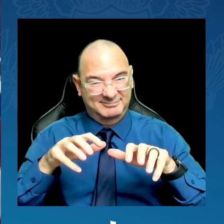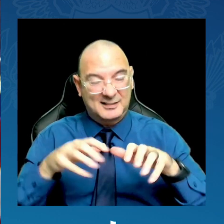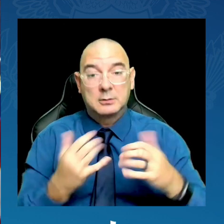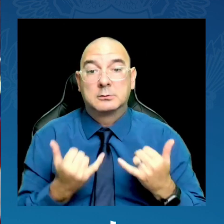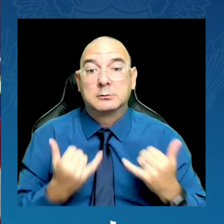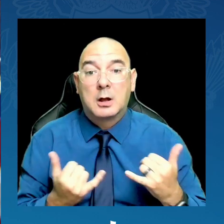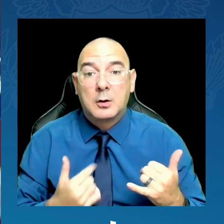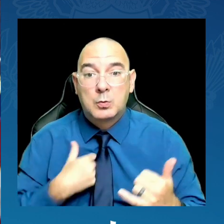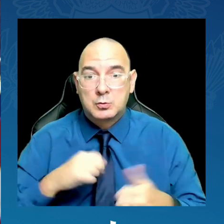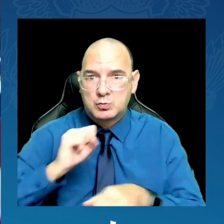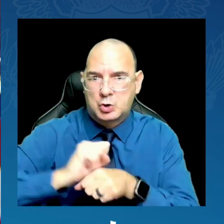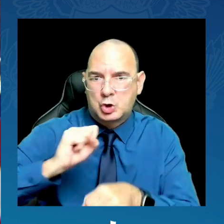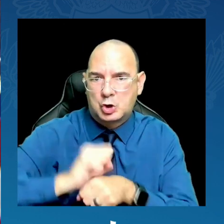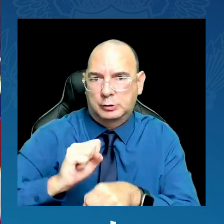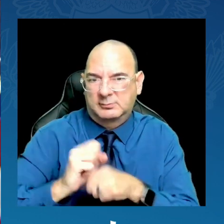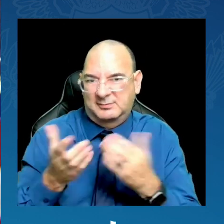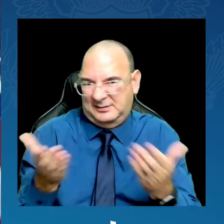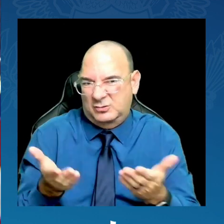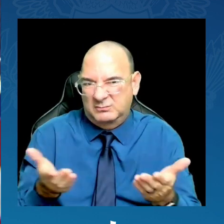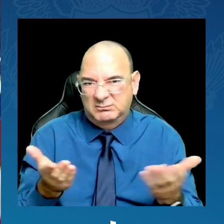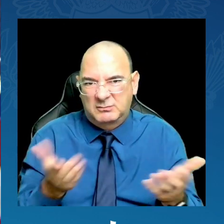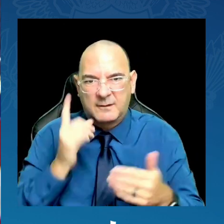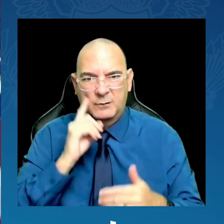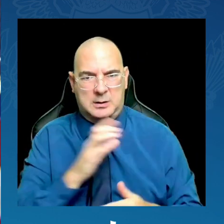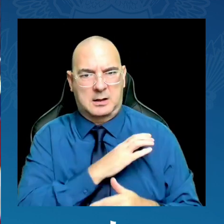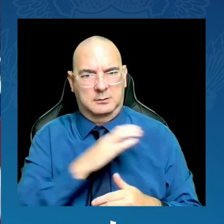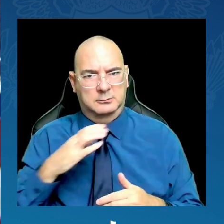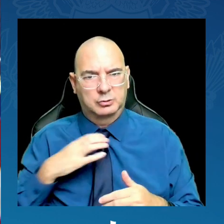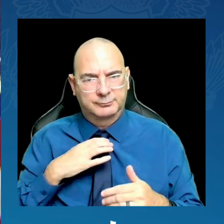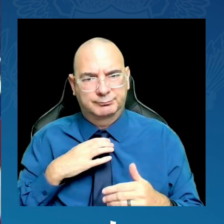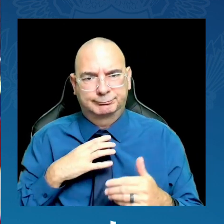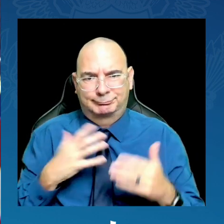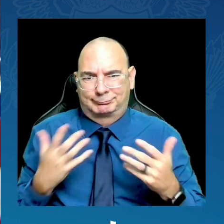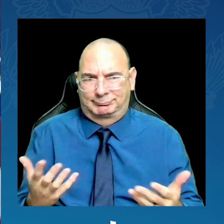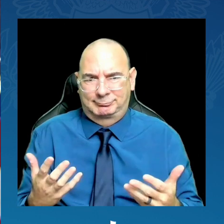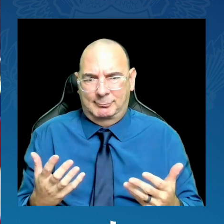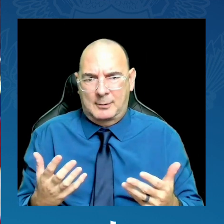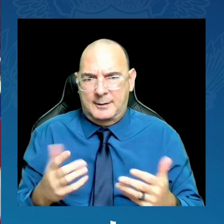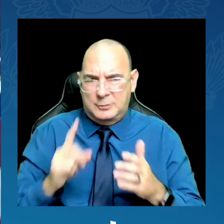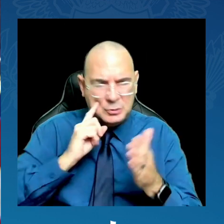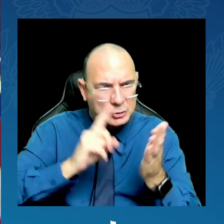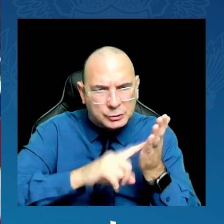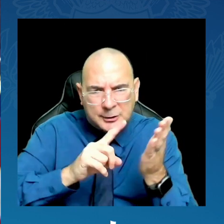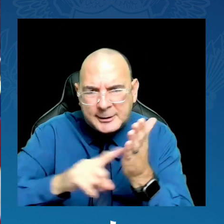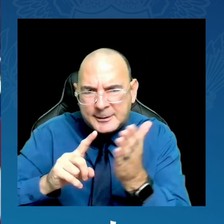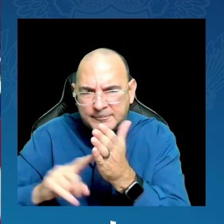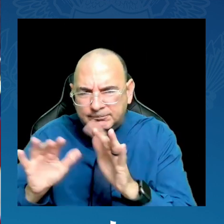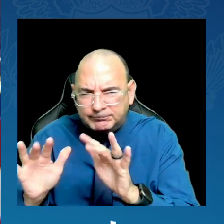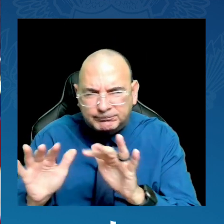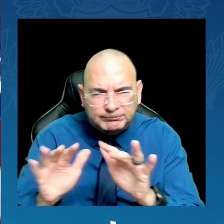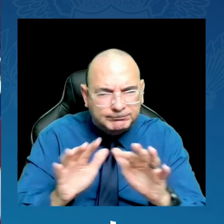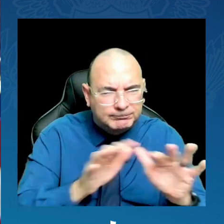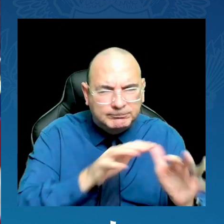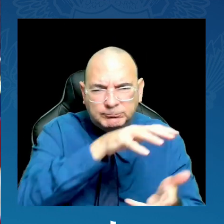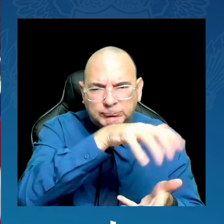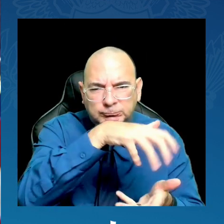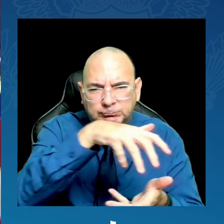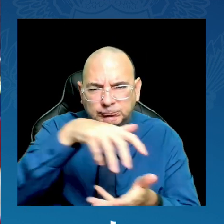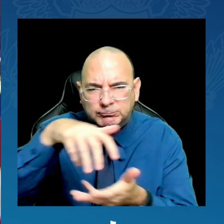is for the council to report on the work that has occurred since our last meeting across these areas.